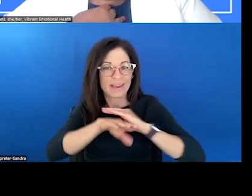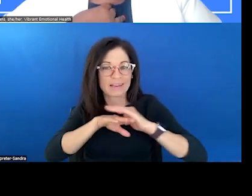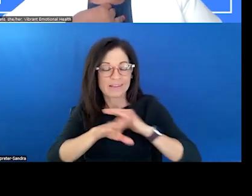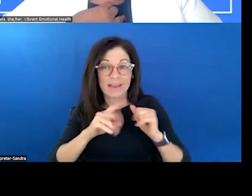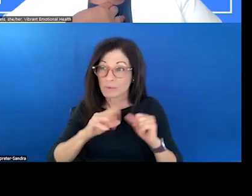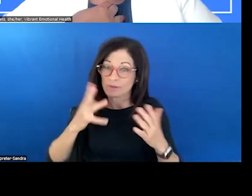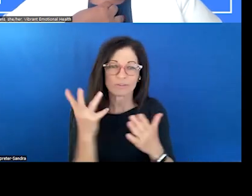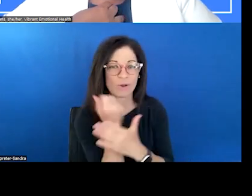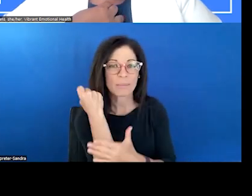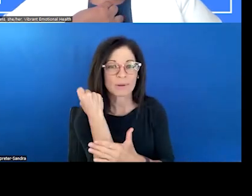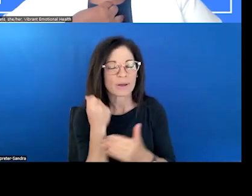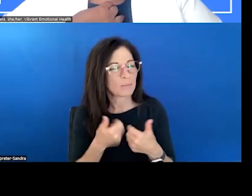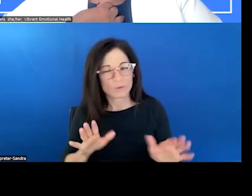I AM LOSING MY PATIENCE.